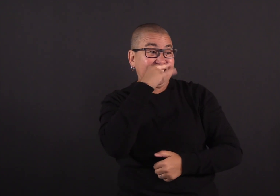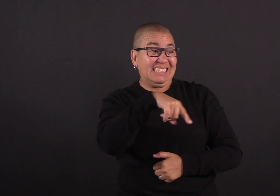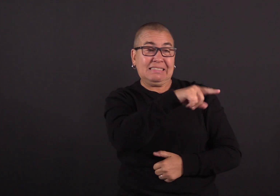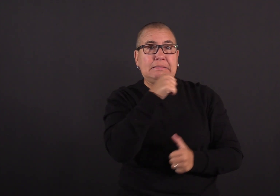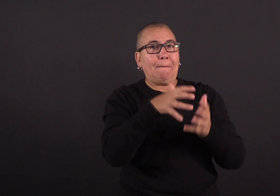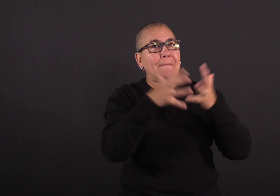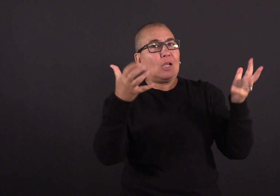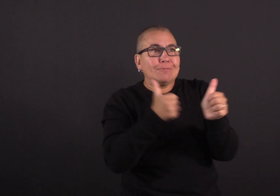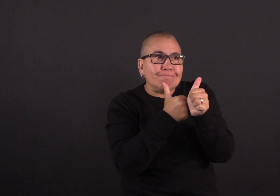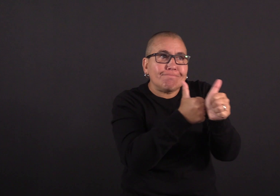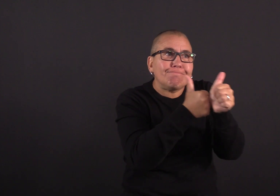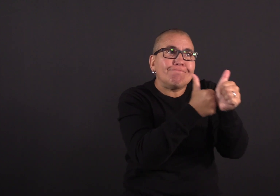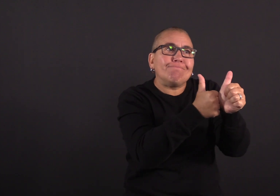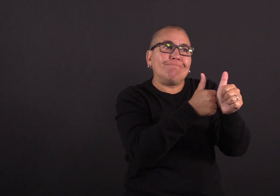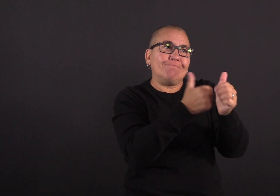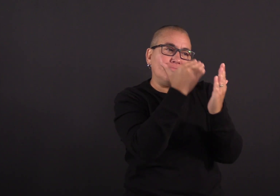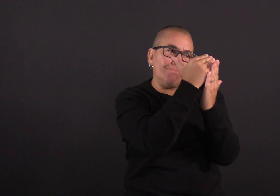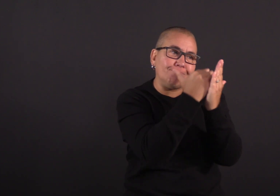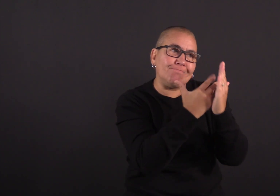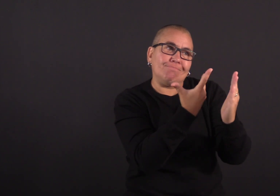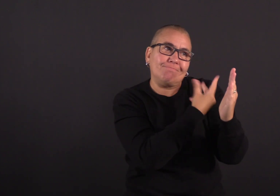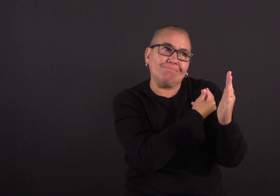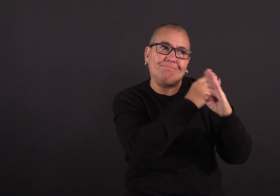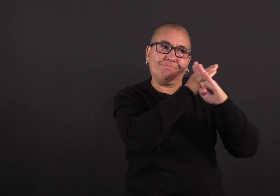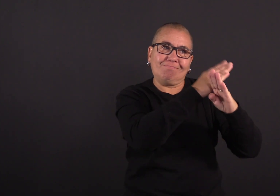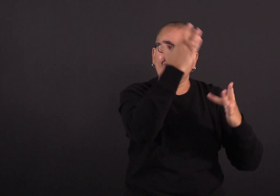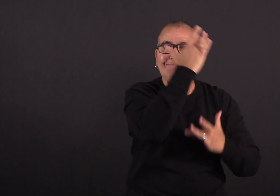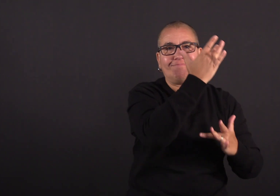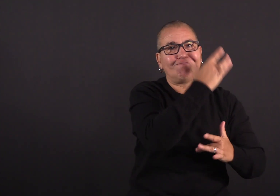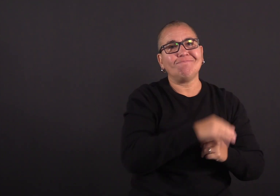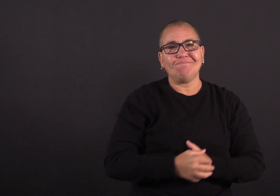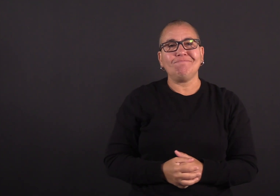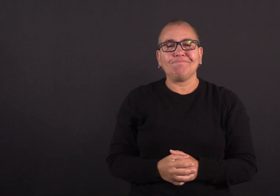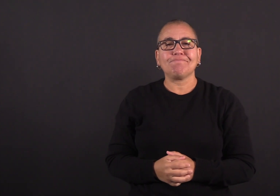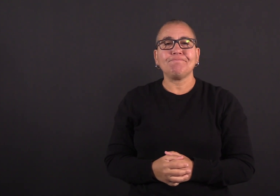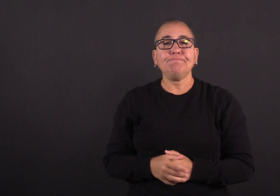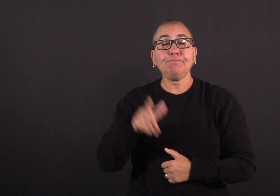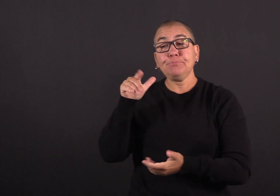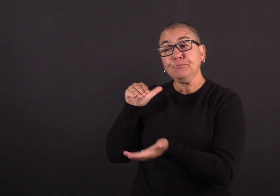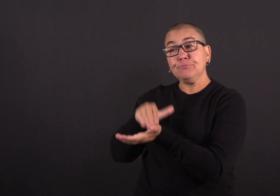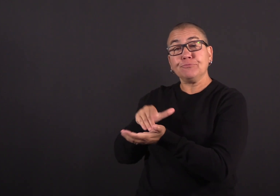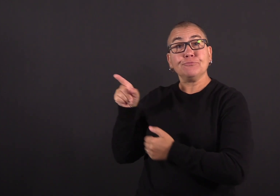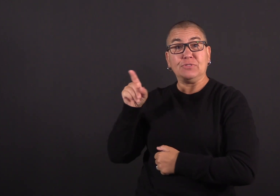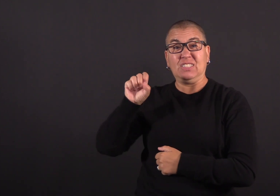vaccine to autism encouraged parents in the Somali community to decline the